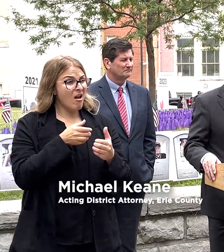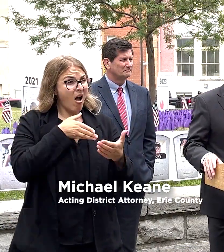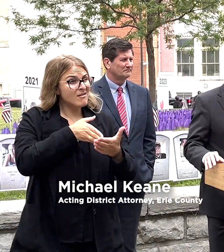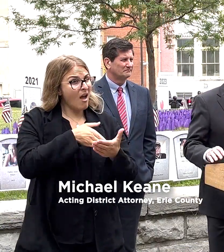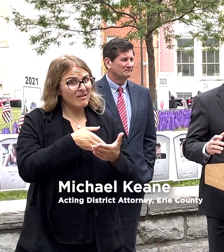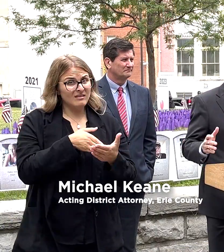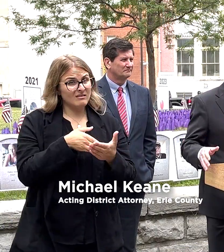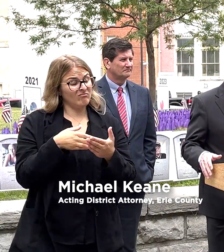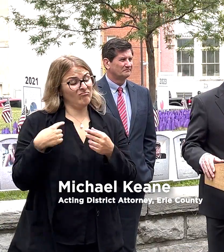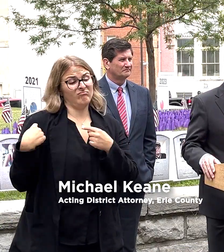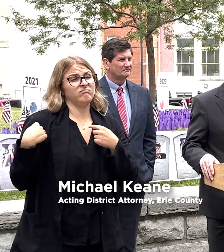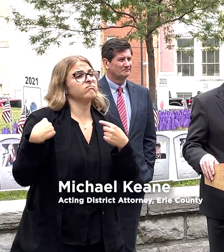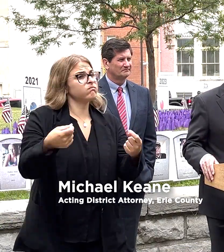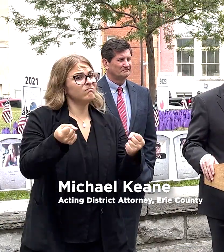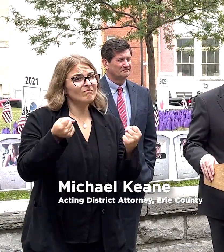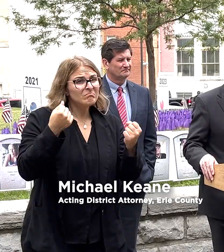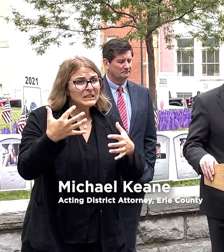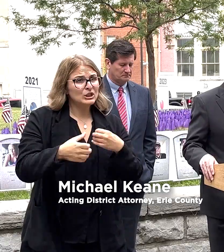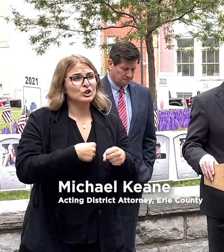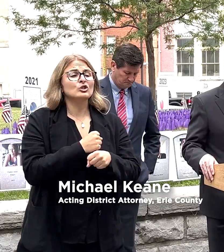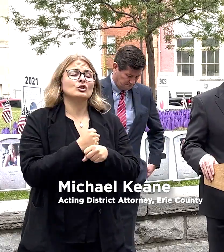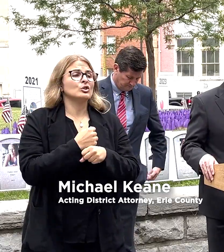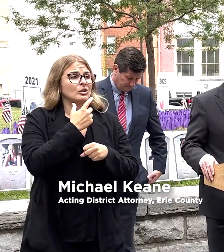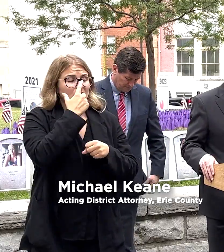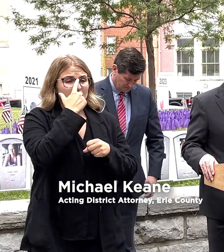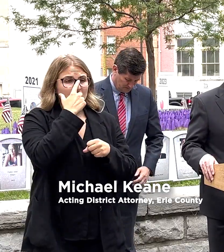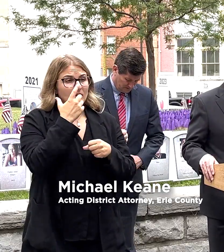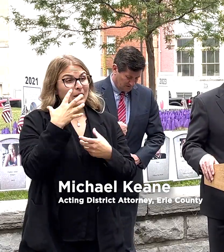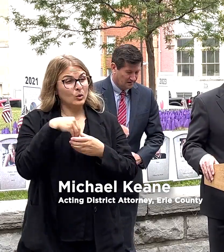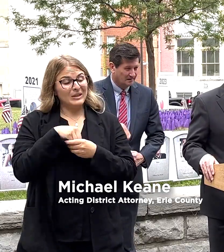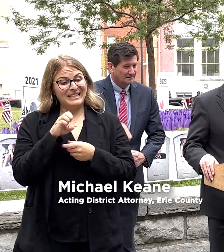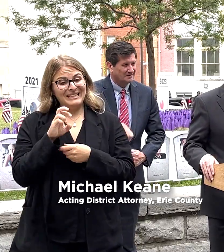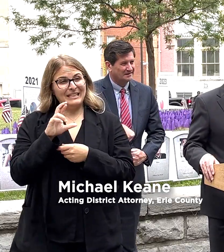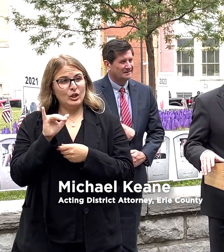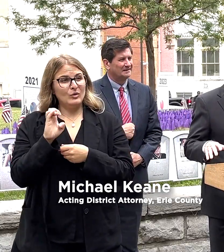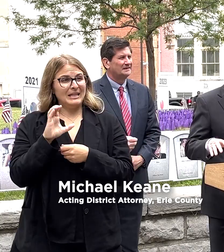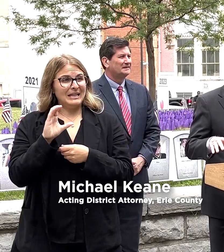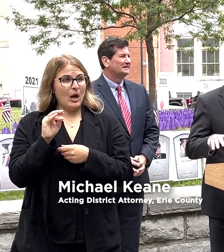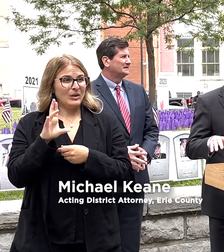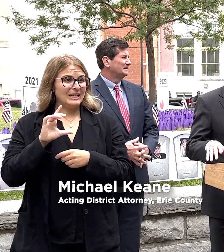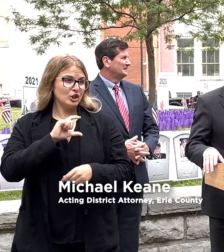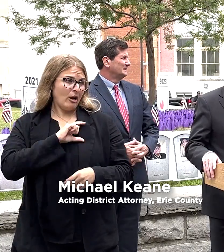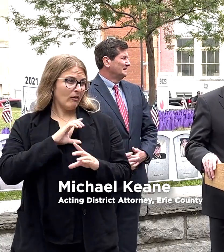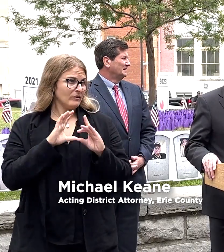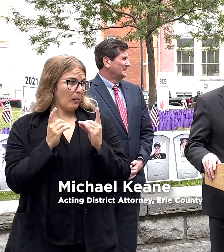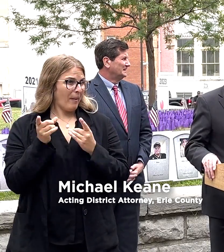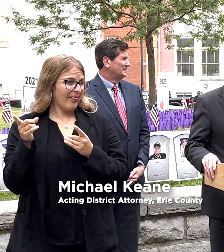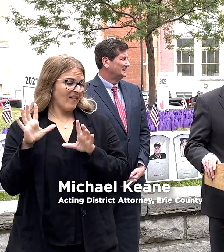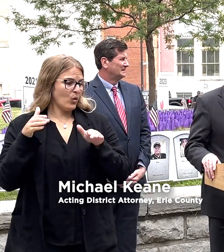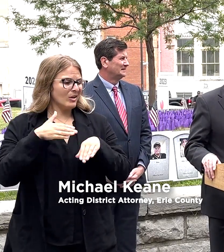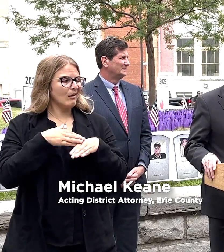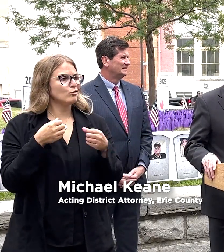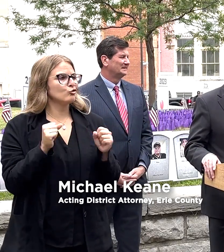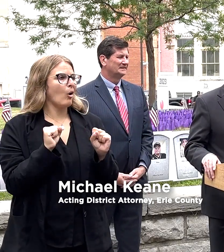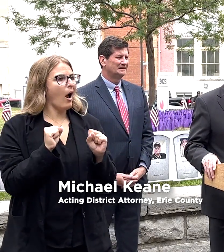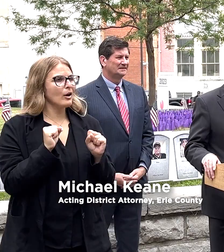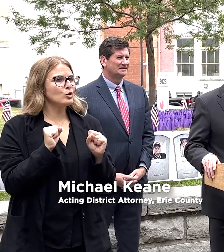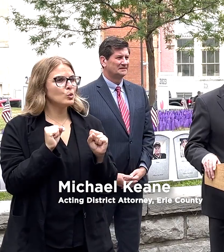with a number of our partners in government, including the Erie County Sheriff's Department, who really focus on, you know, trying to get drugs,